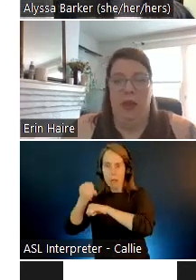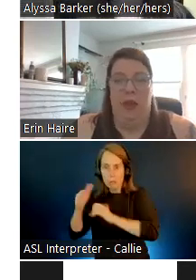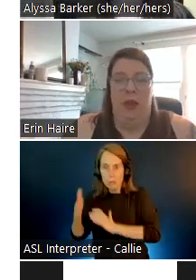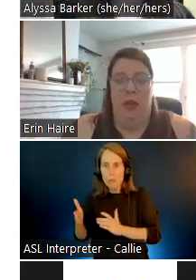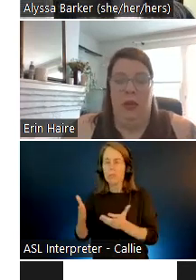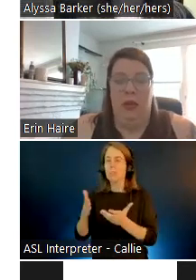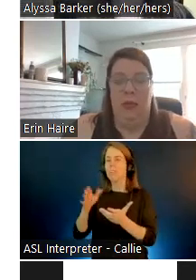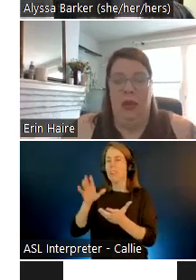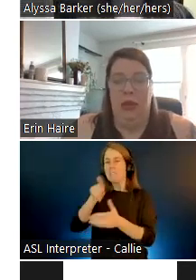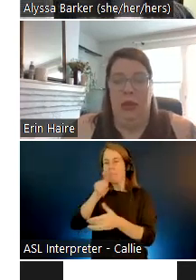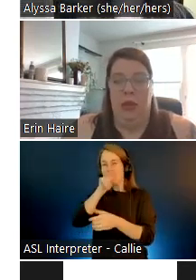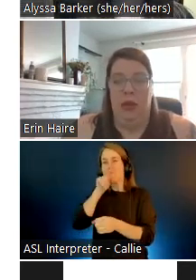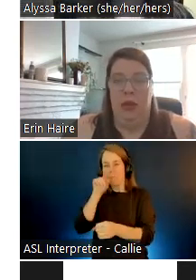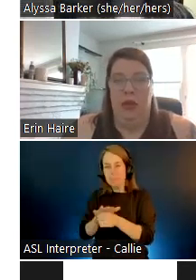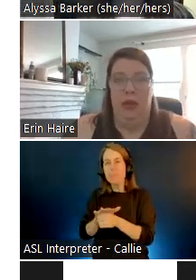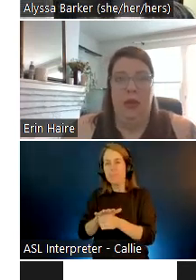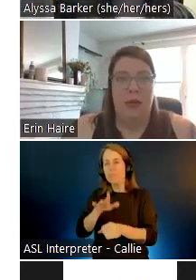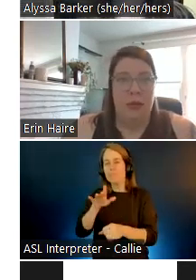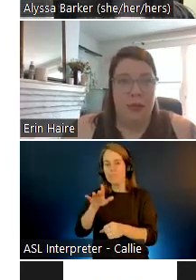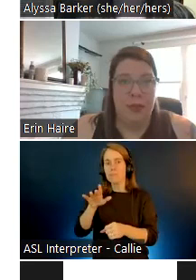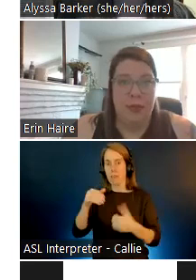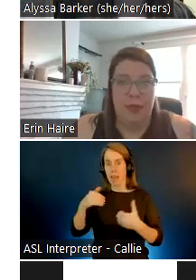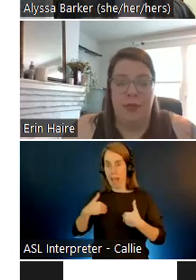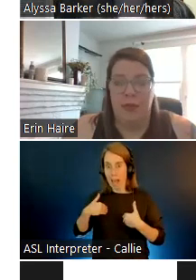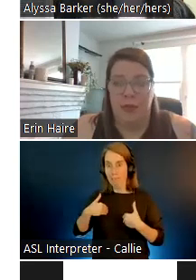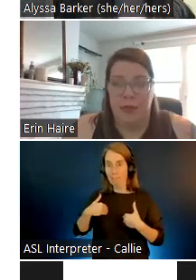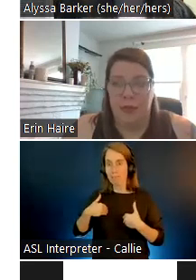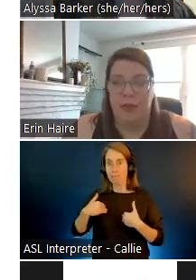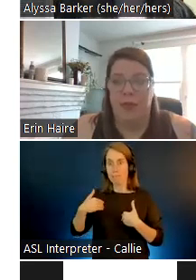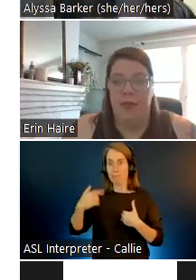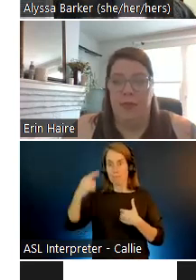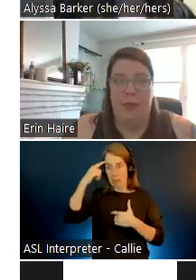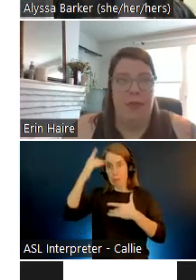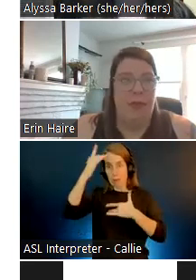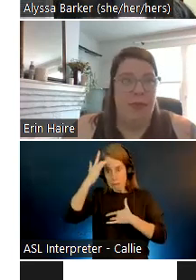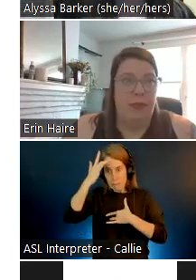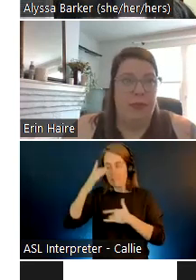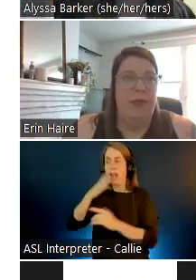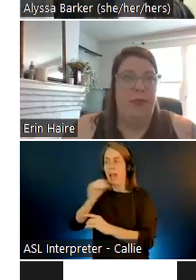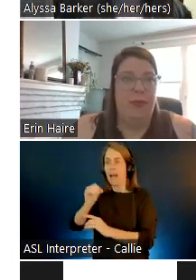that that you have a mental illness and that this cat really provides you know a therapeutic